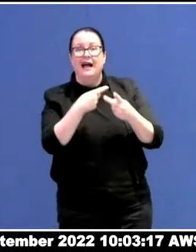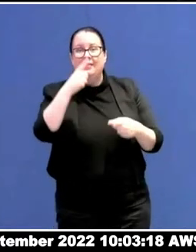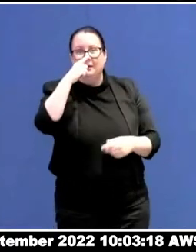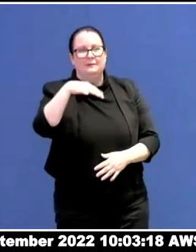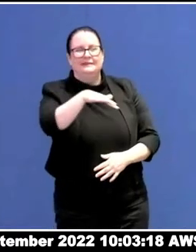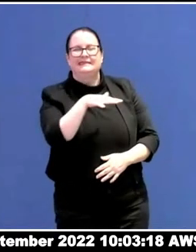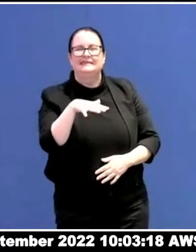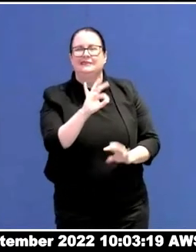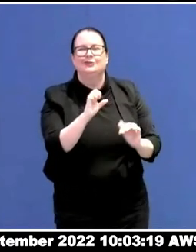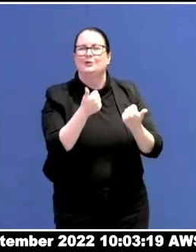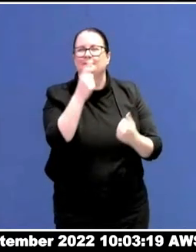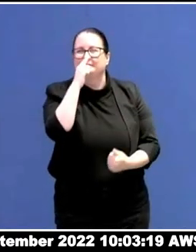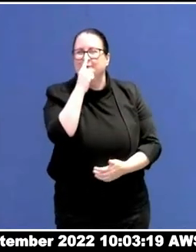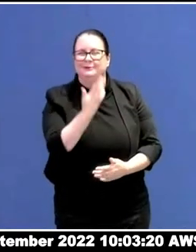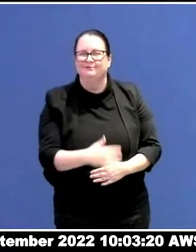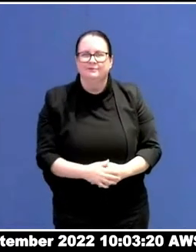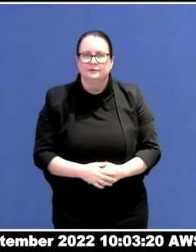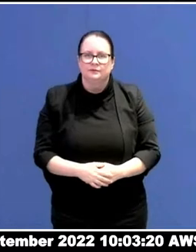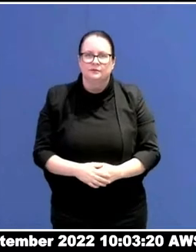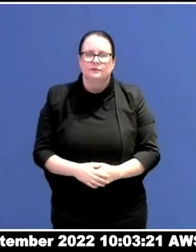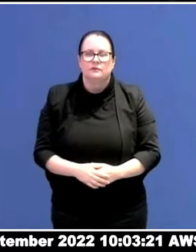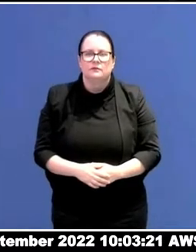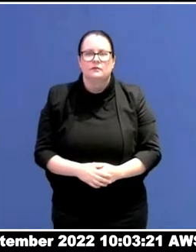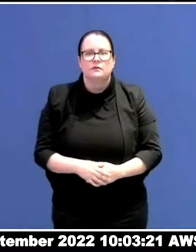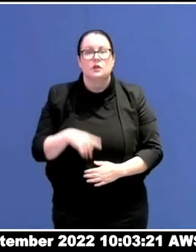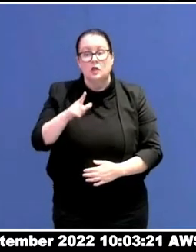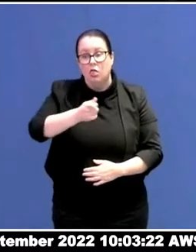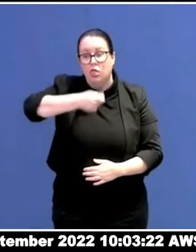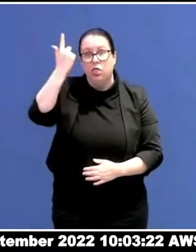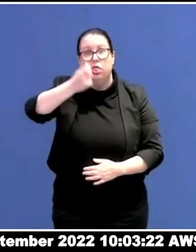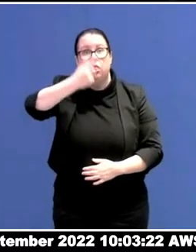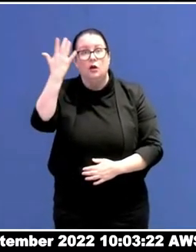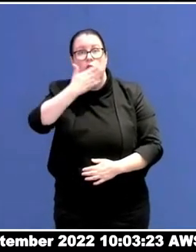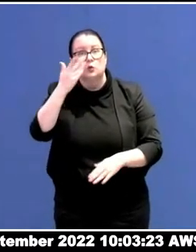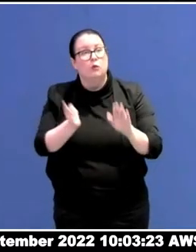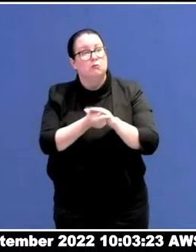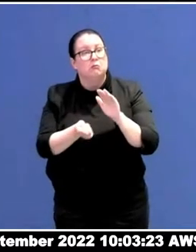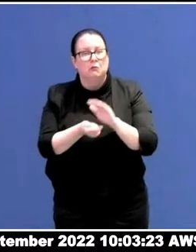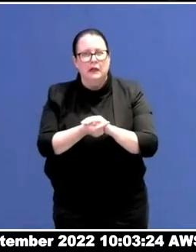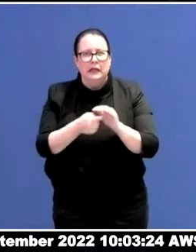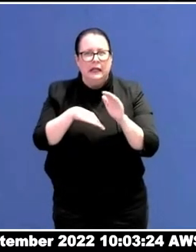And this disappearing and not attending school occurred in what would have been the last few years of his schooling?